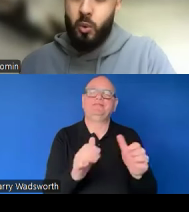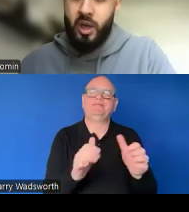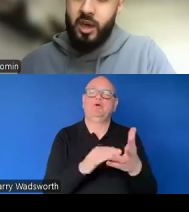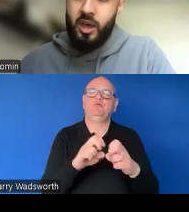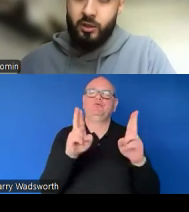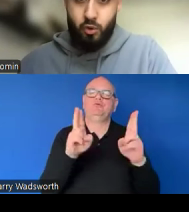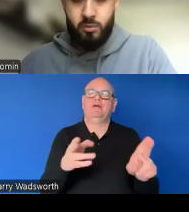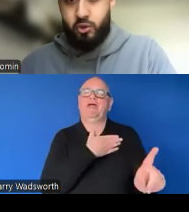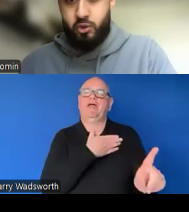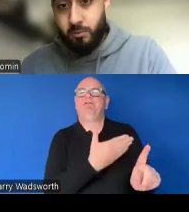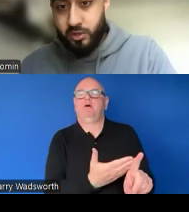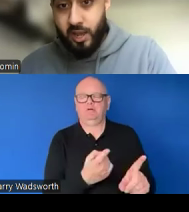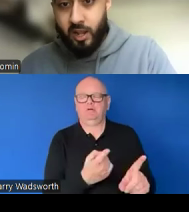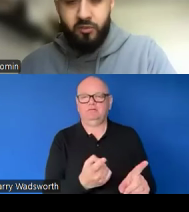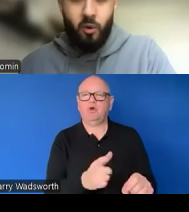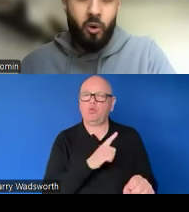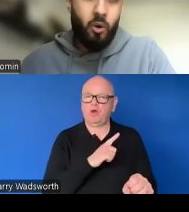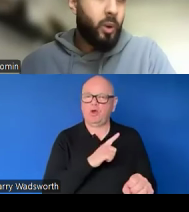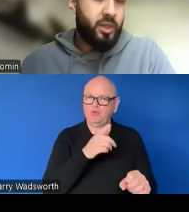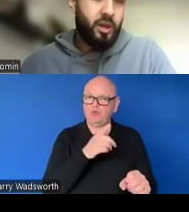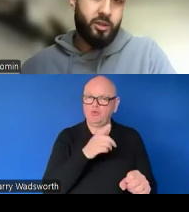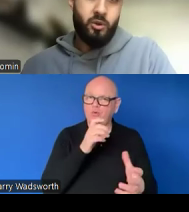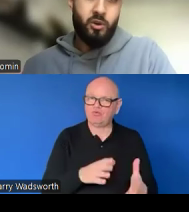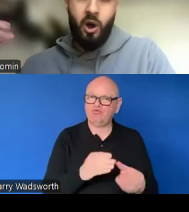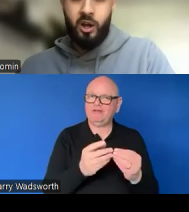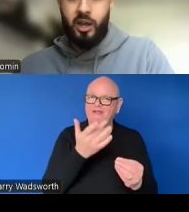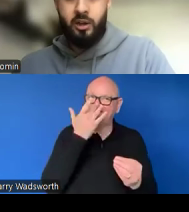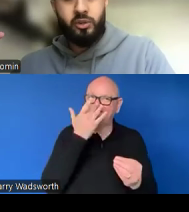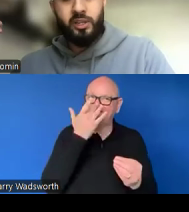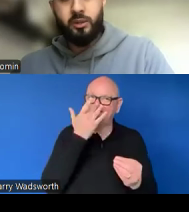Whether you're a museum yourself, or whether you're an art gallery,